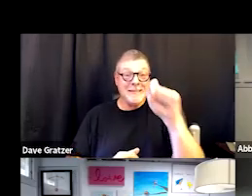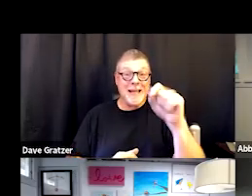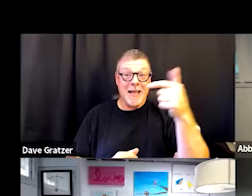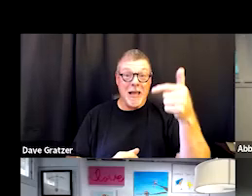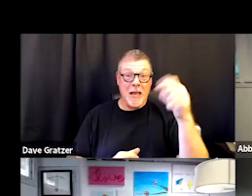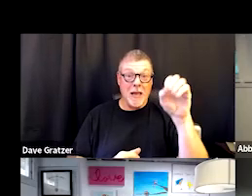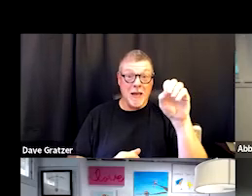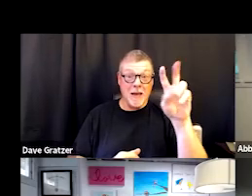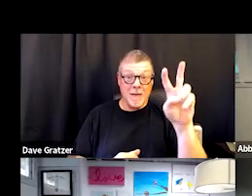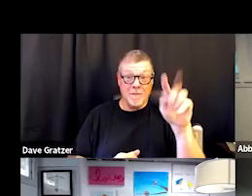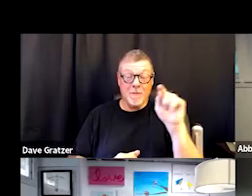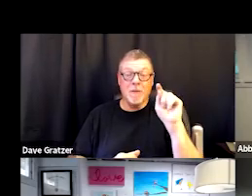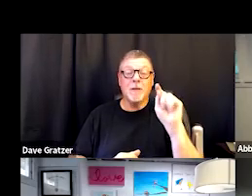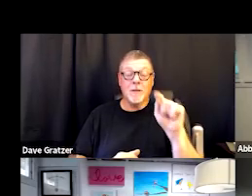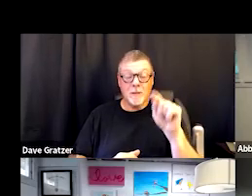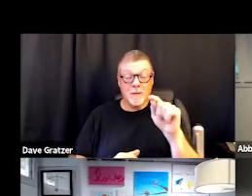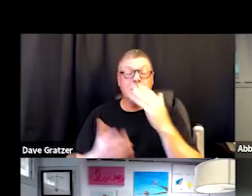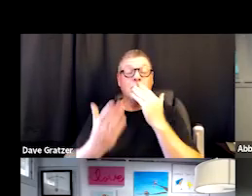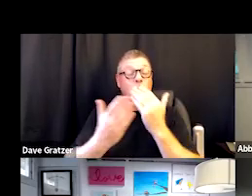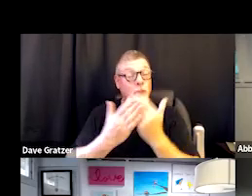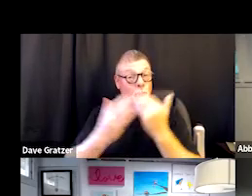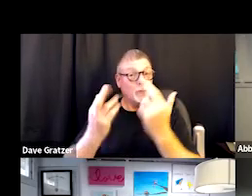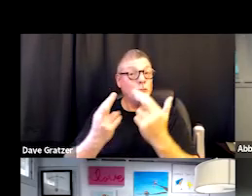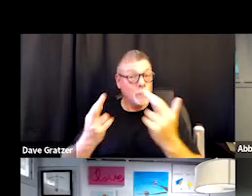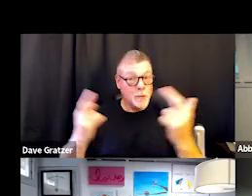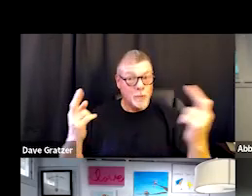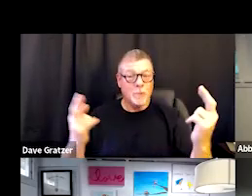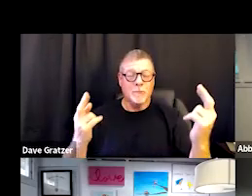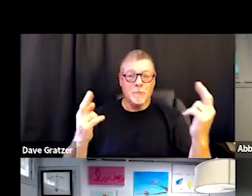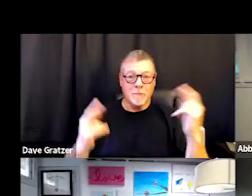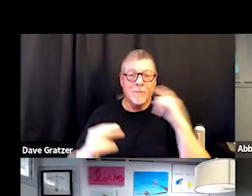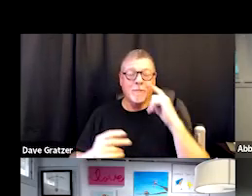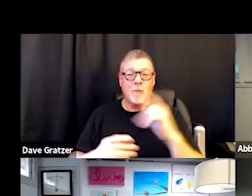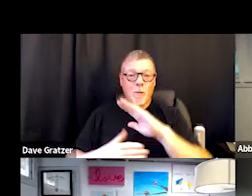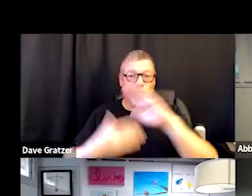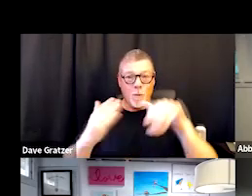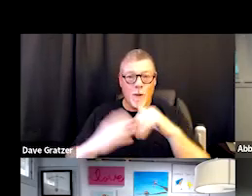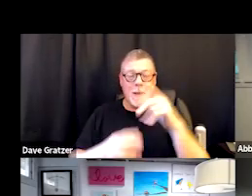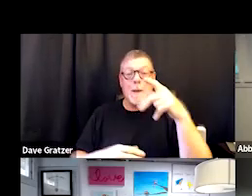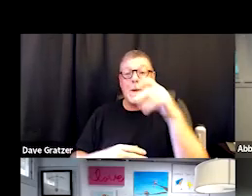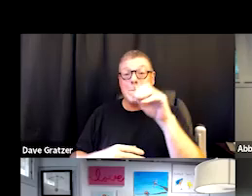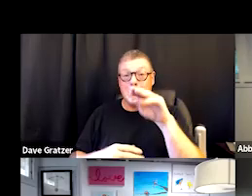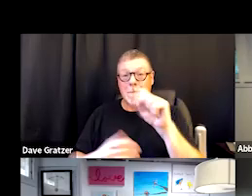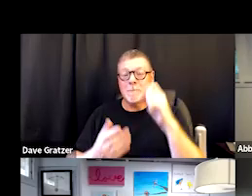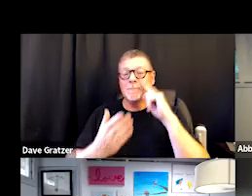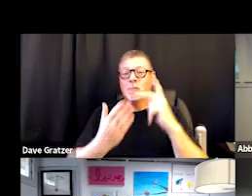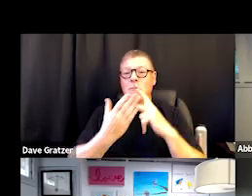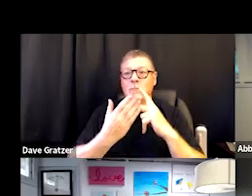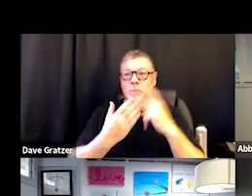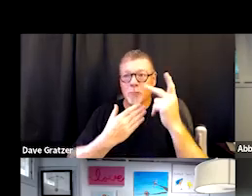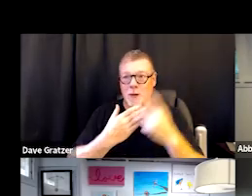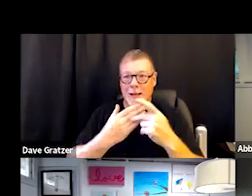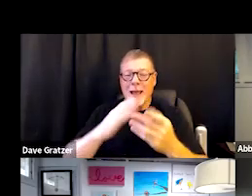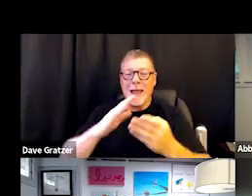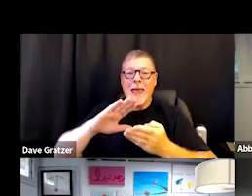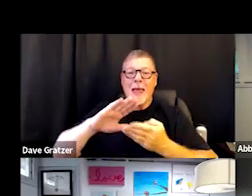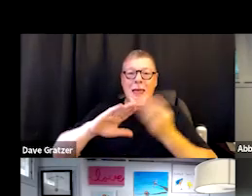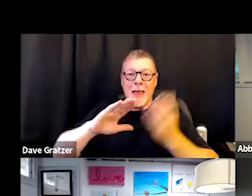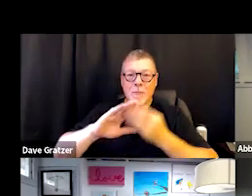is a really good resource for all of the, so the POMS is the Program Operating Manual System,